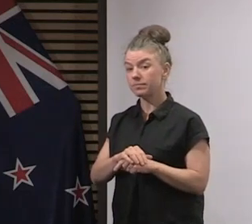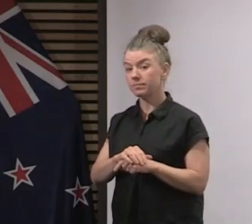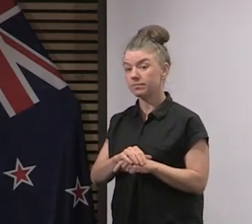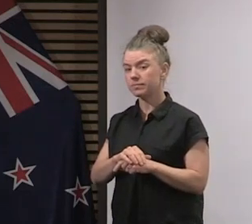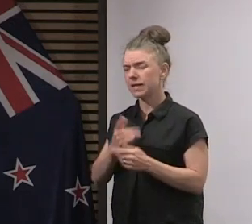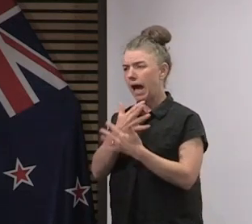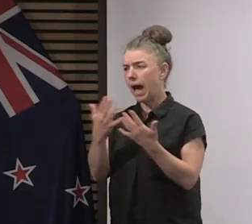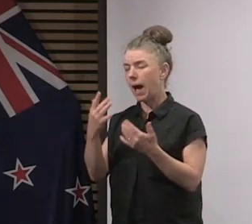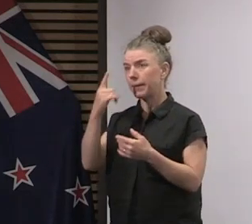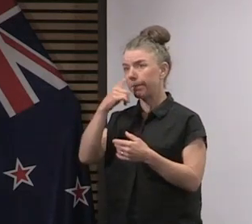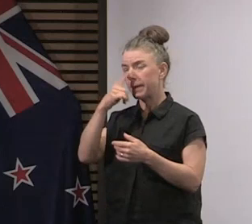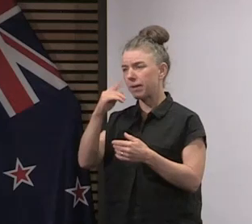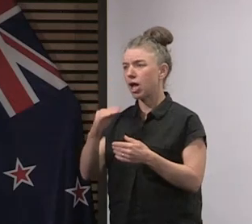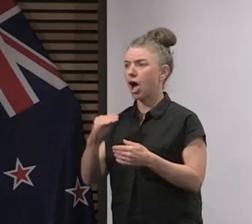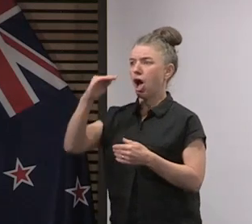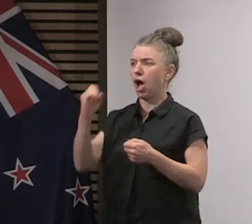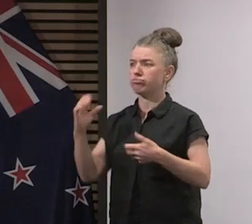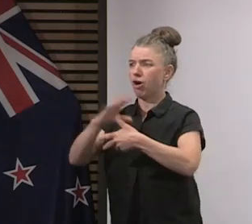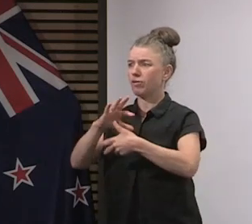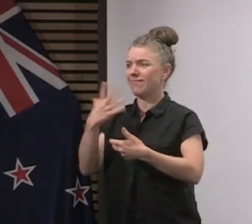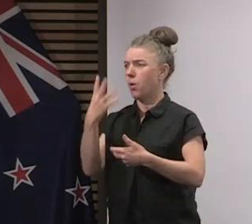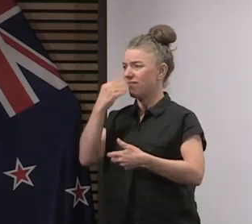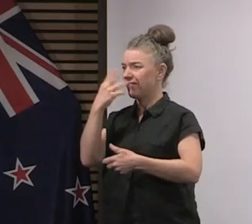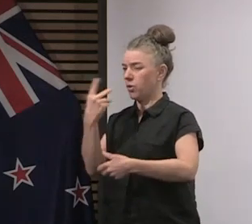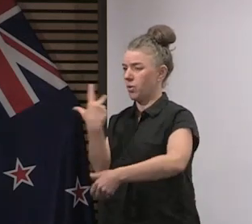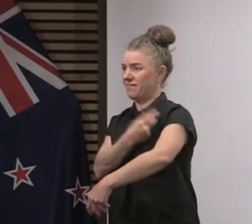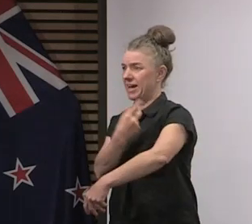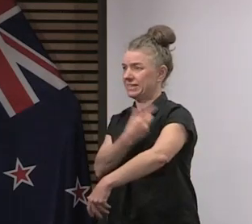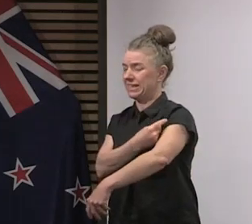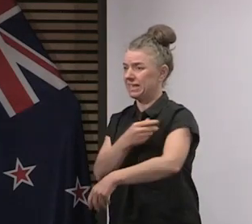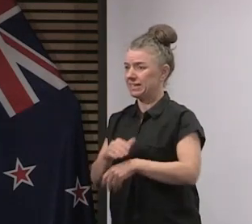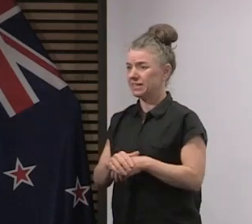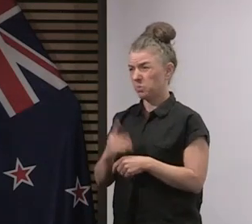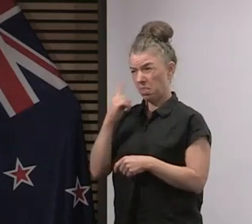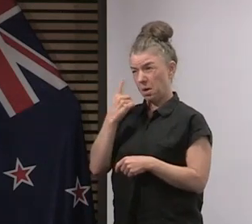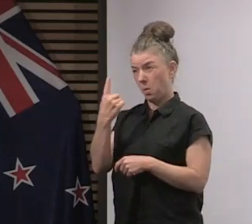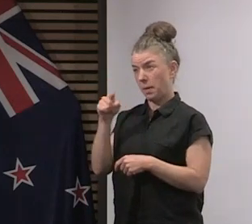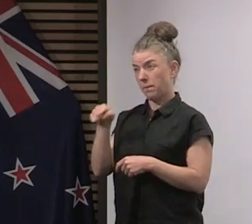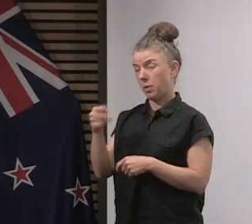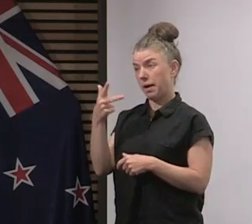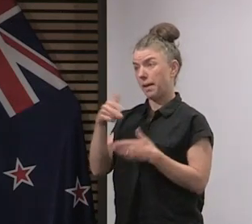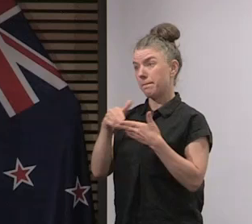it out is our aim. On flu do you know how many